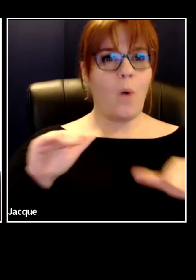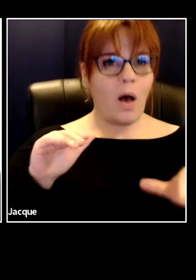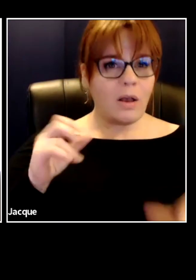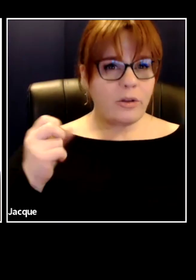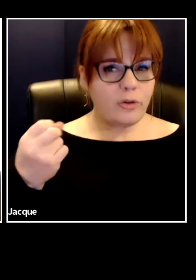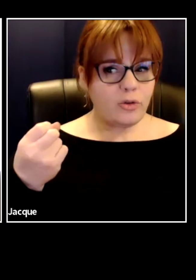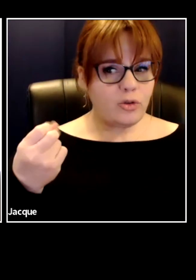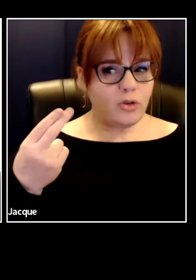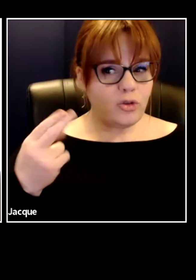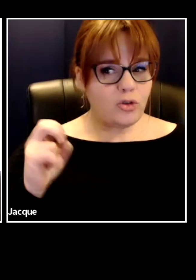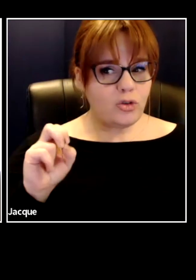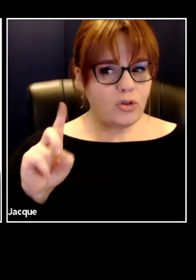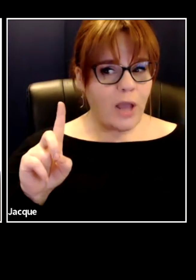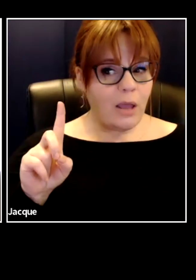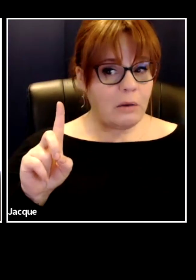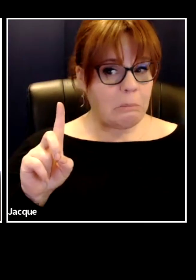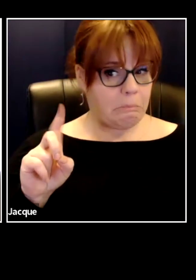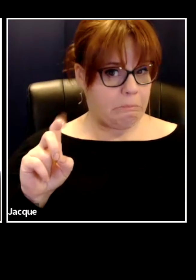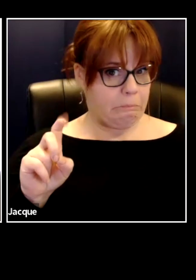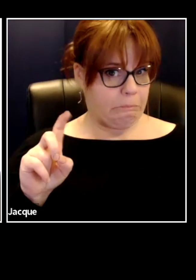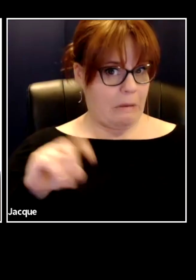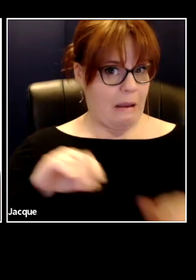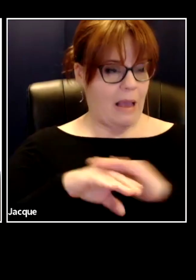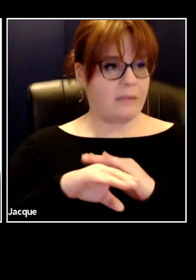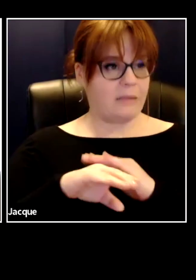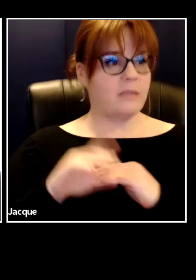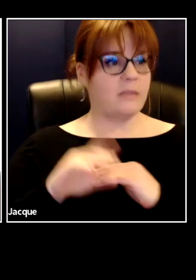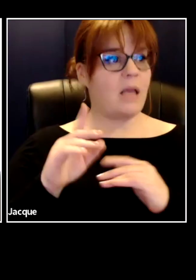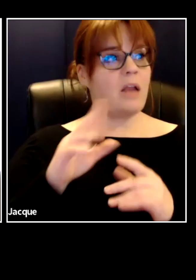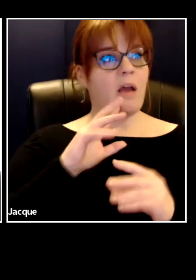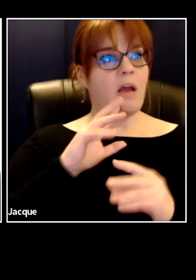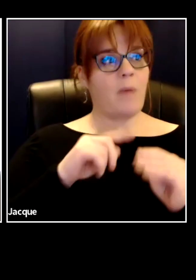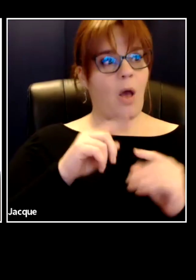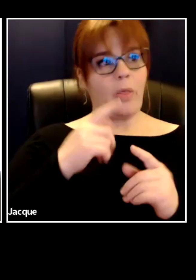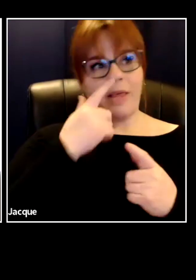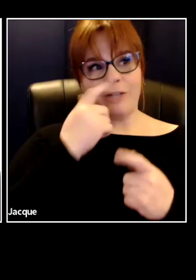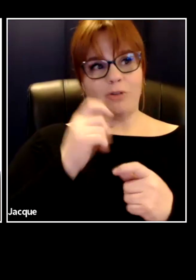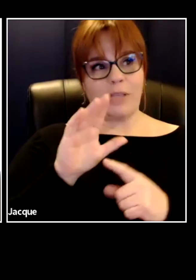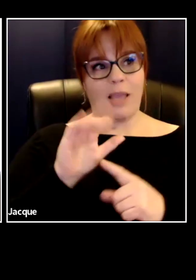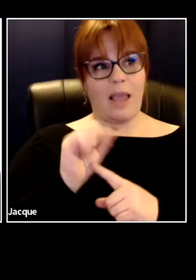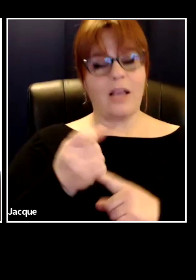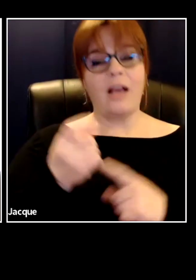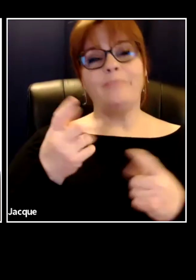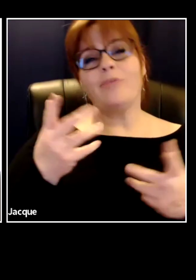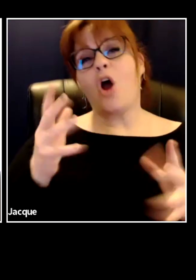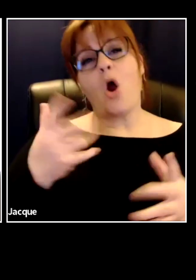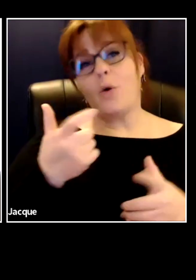cases that you might be interested in doing. So, having already watched the wonderful previous